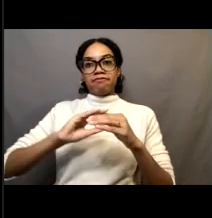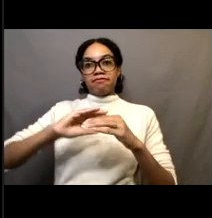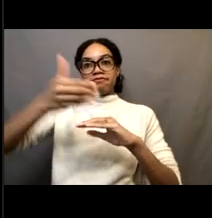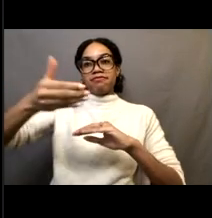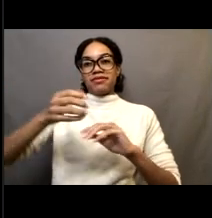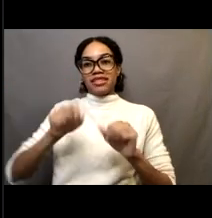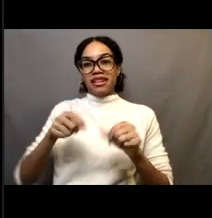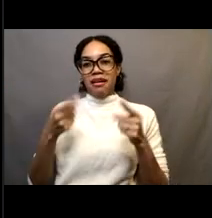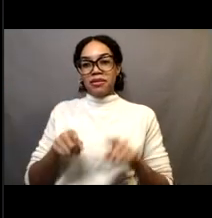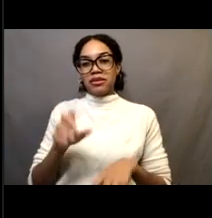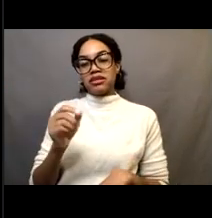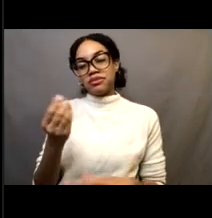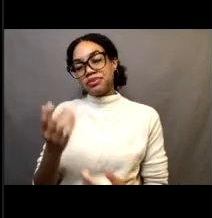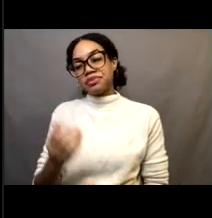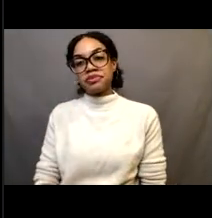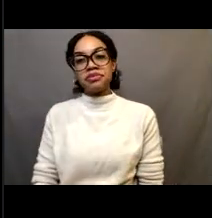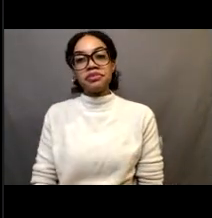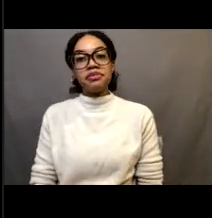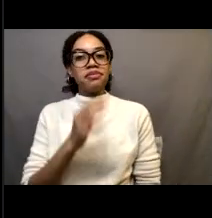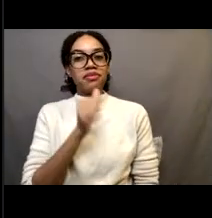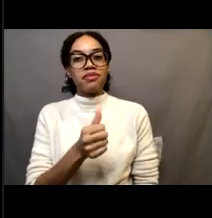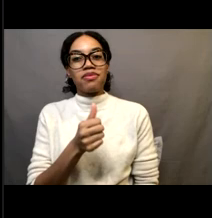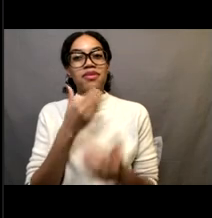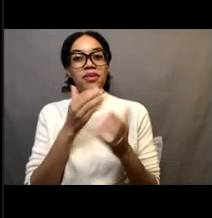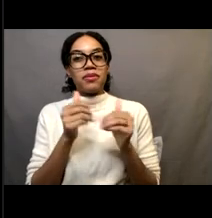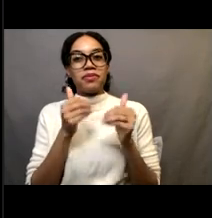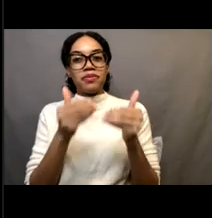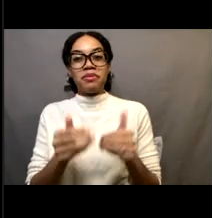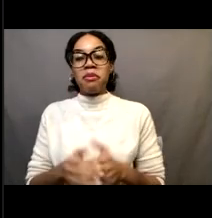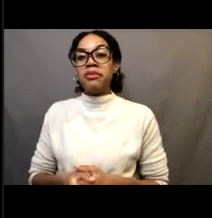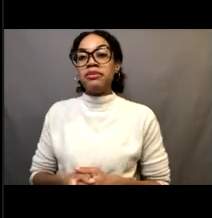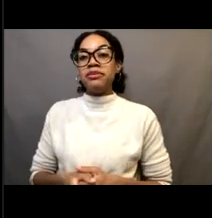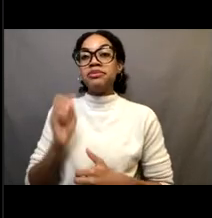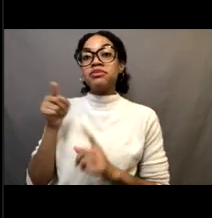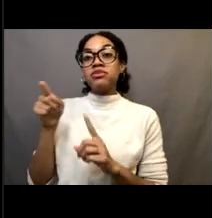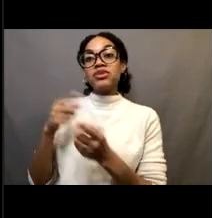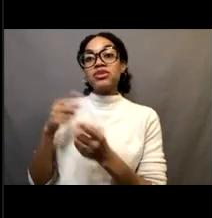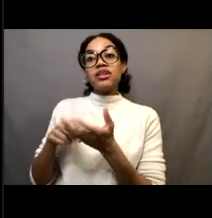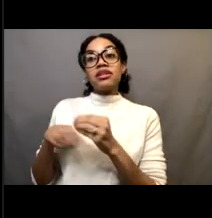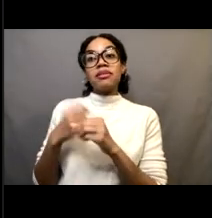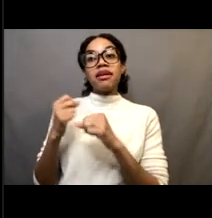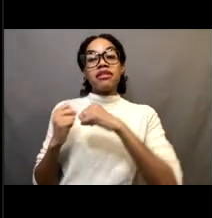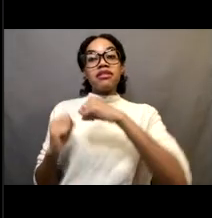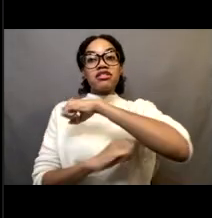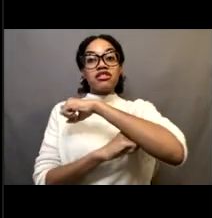So you guys also talked about a foundation. And our engineers would call that a continuous load path.